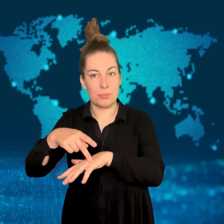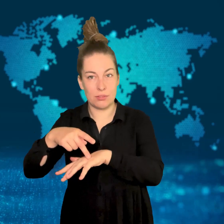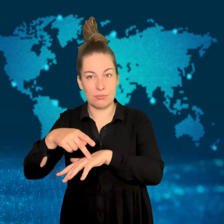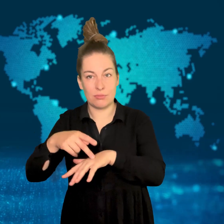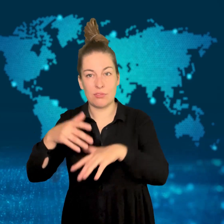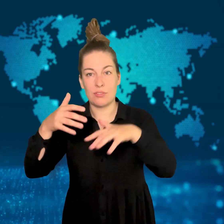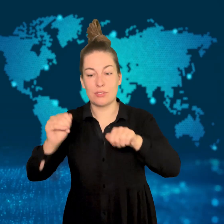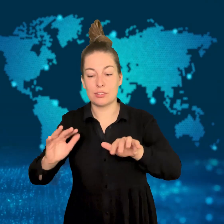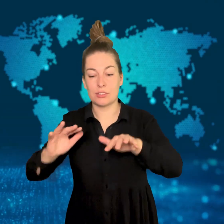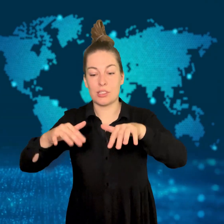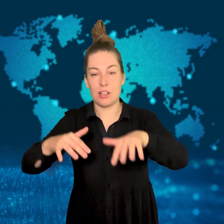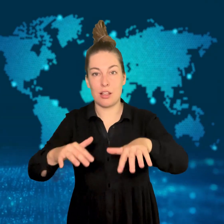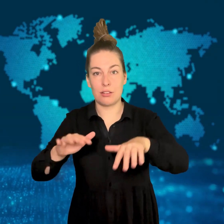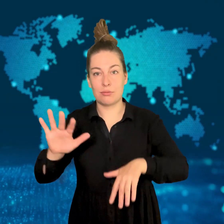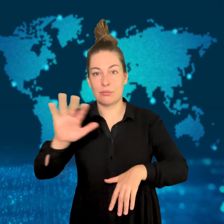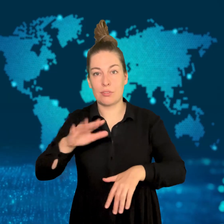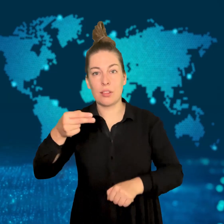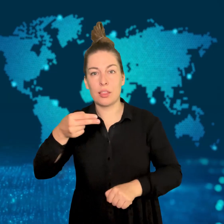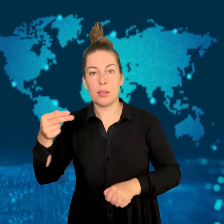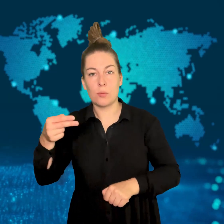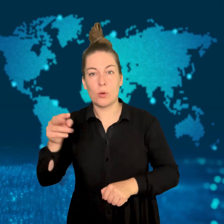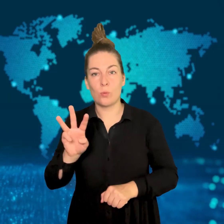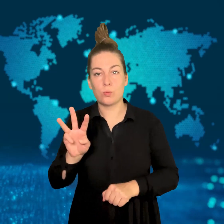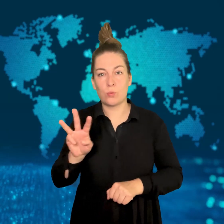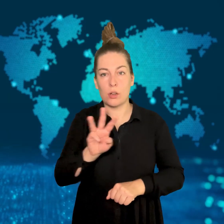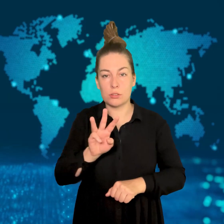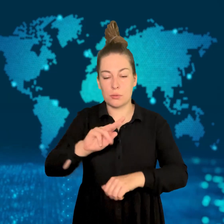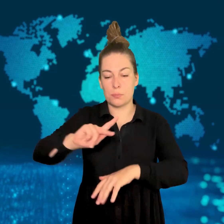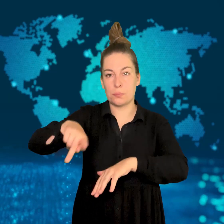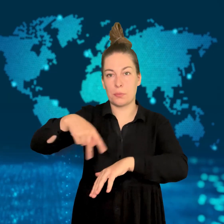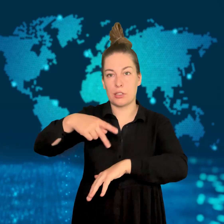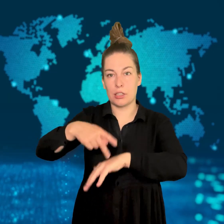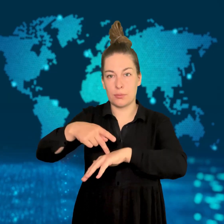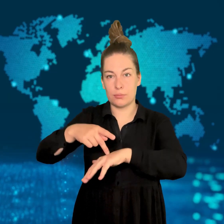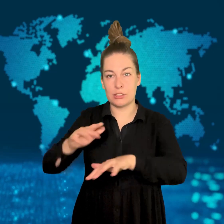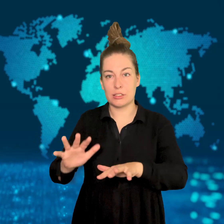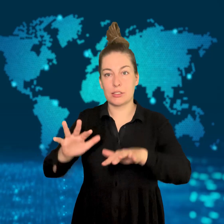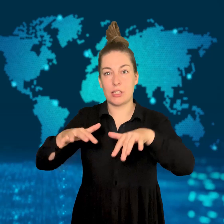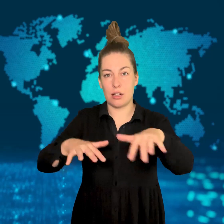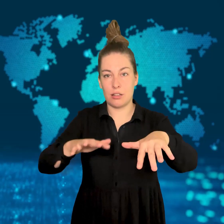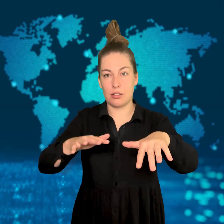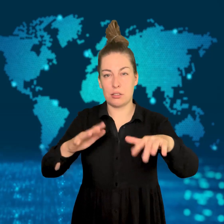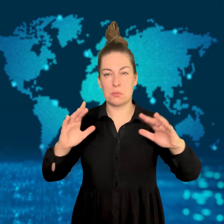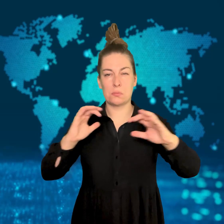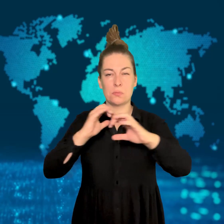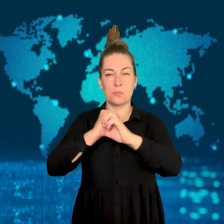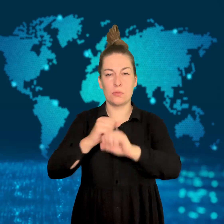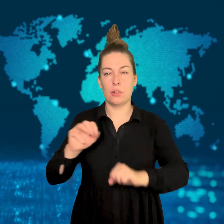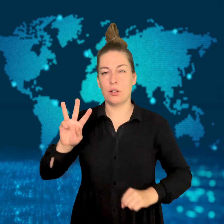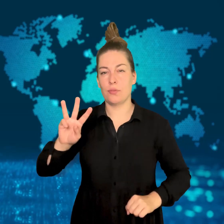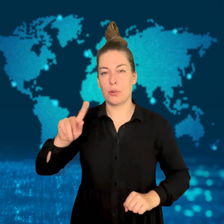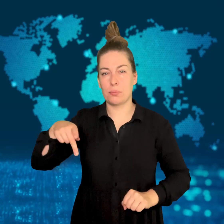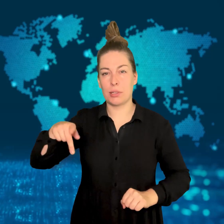Portions of the sea are claimed in part by the Philippines.